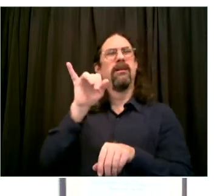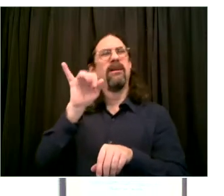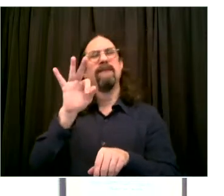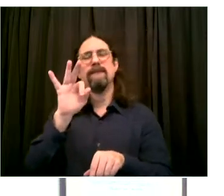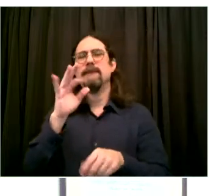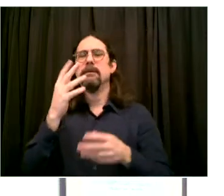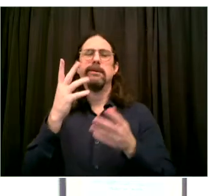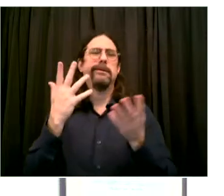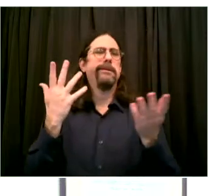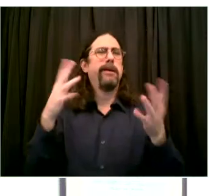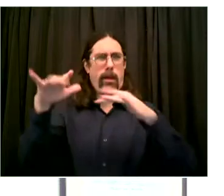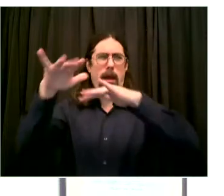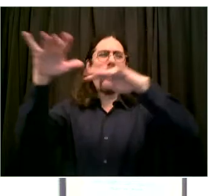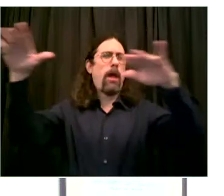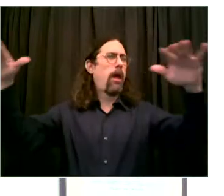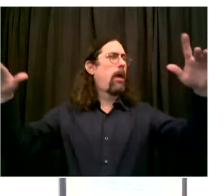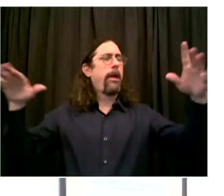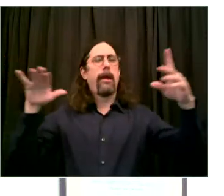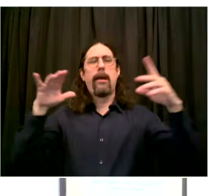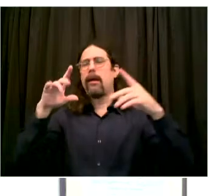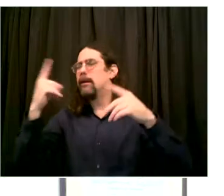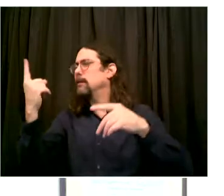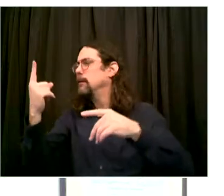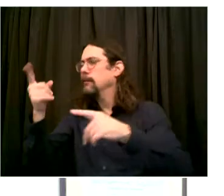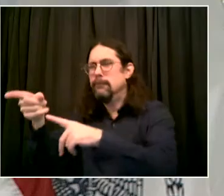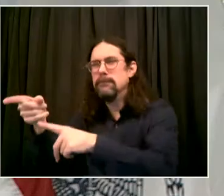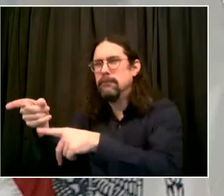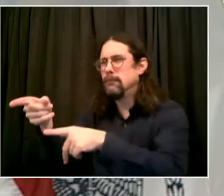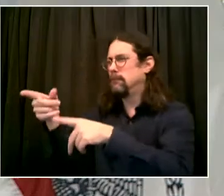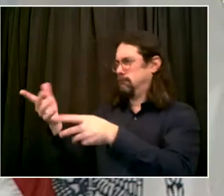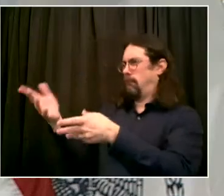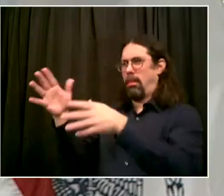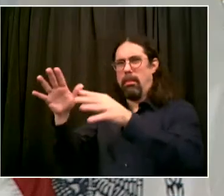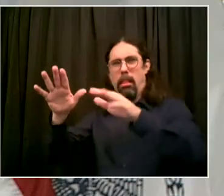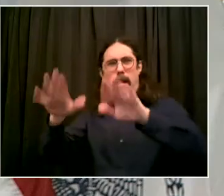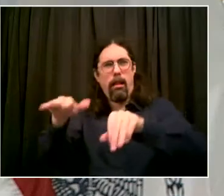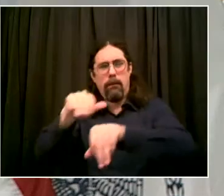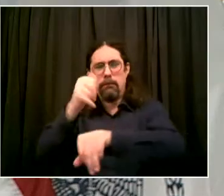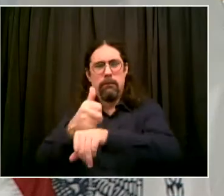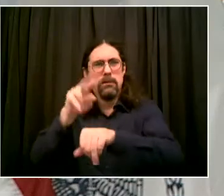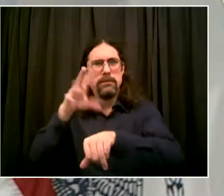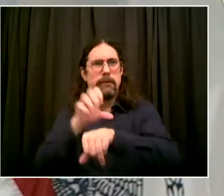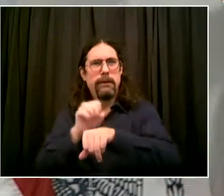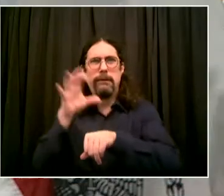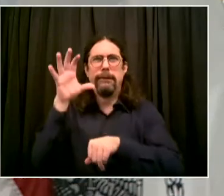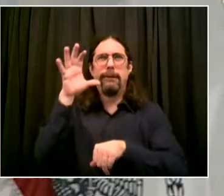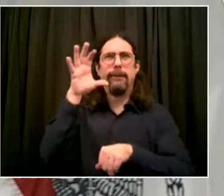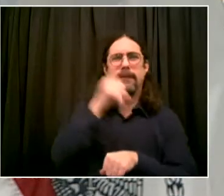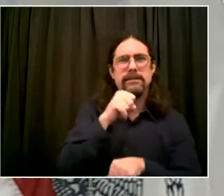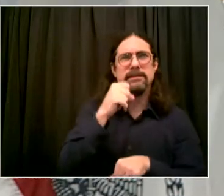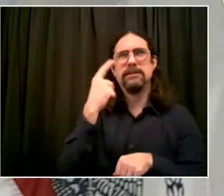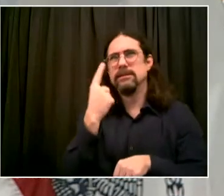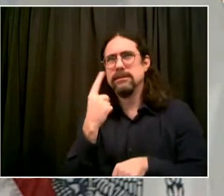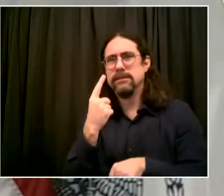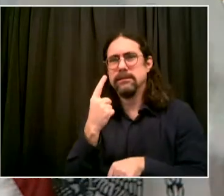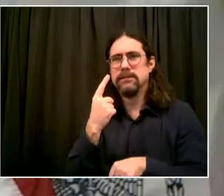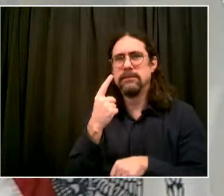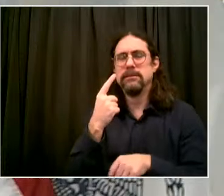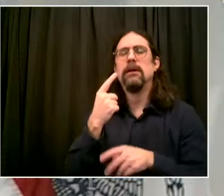THERE ARE E ULMTIPLE SAFEGUARDS IN PLACE TO ENSURE THAT SOMEONE WHO HAS A FIRST DOSE